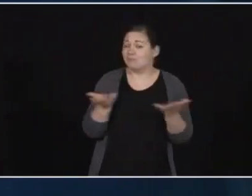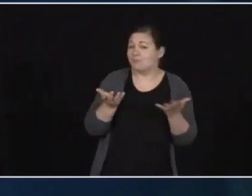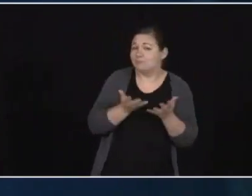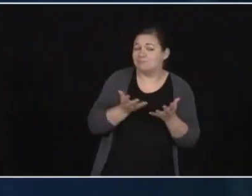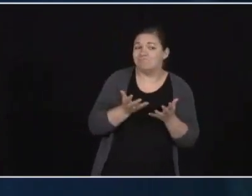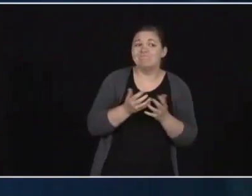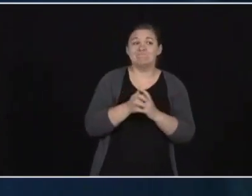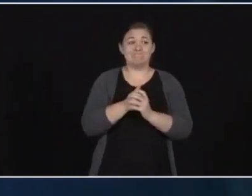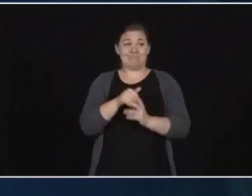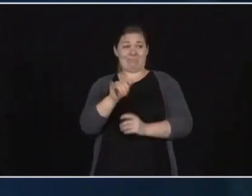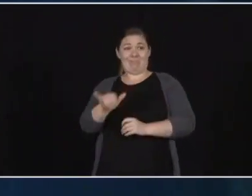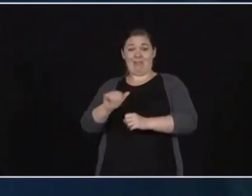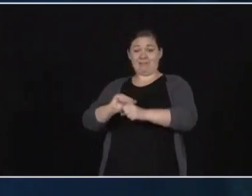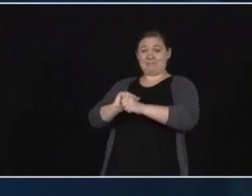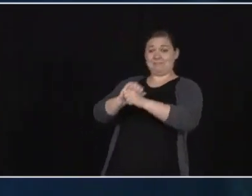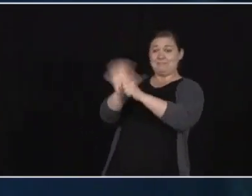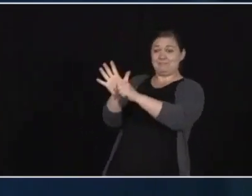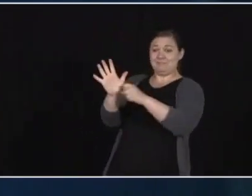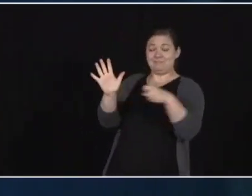It is really crucial to recognize